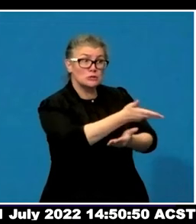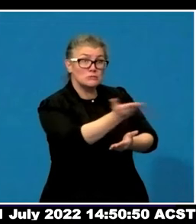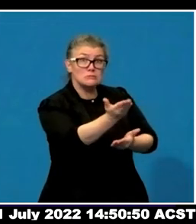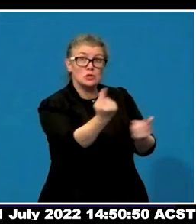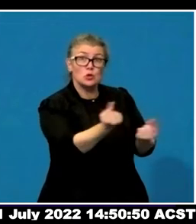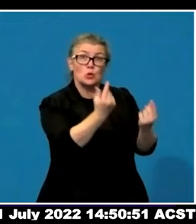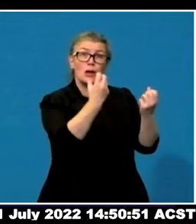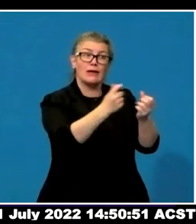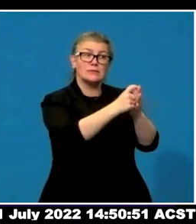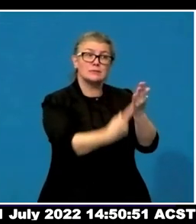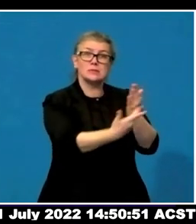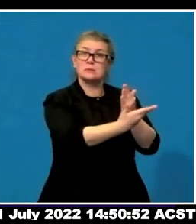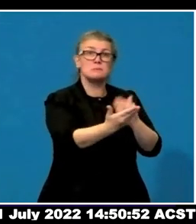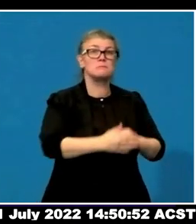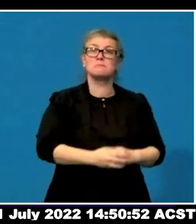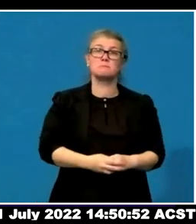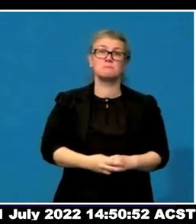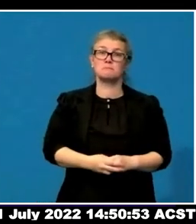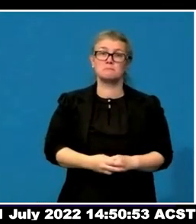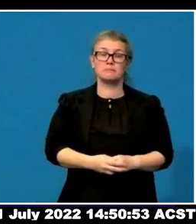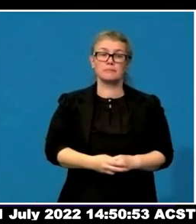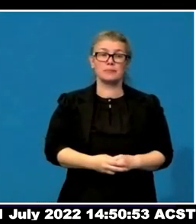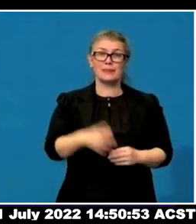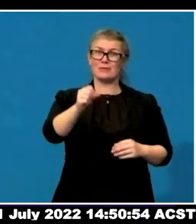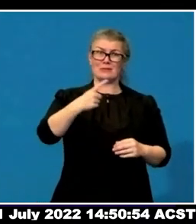Yes, because I've had to explain to them things that - things that have been